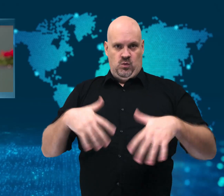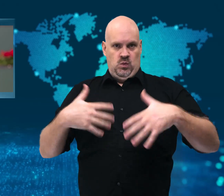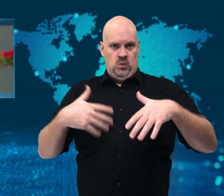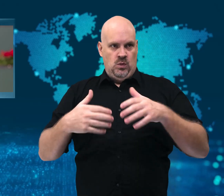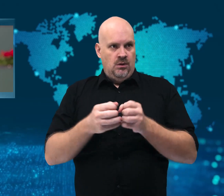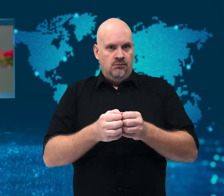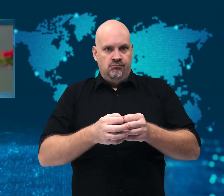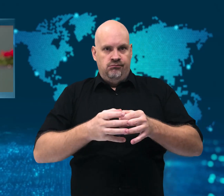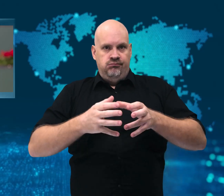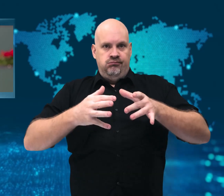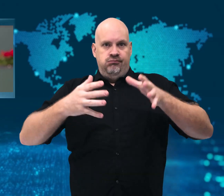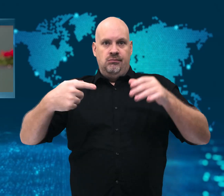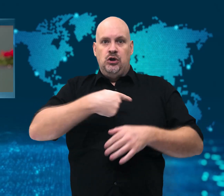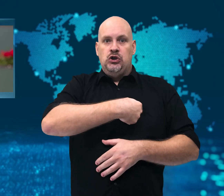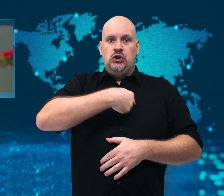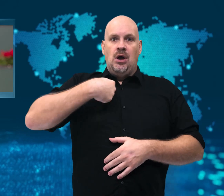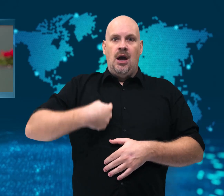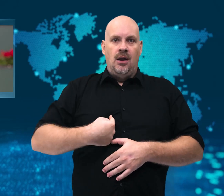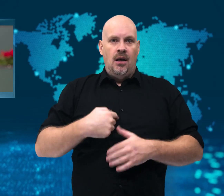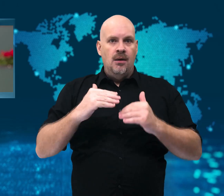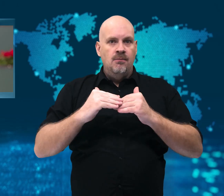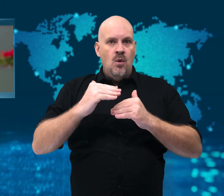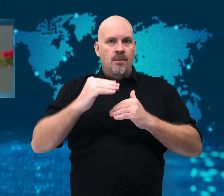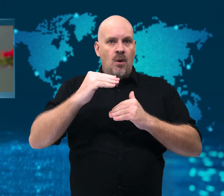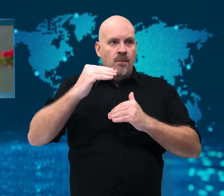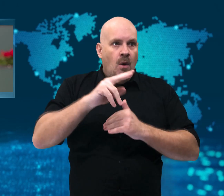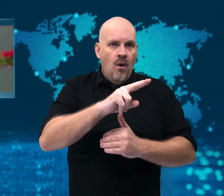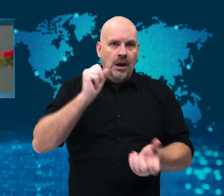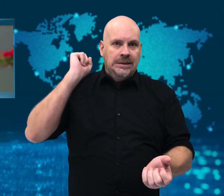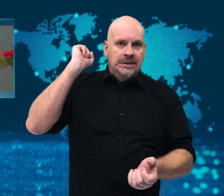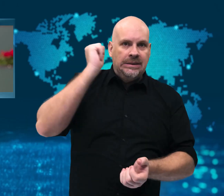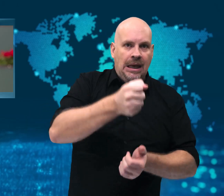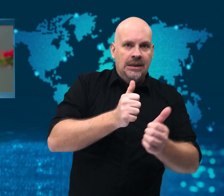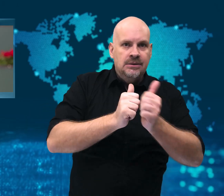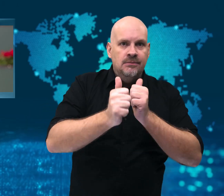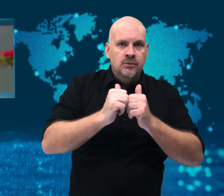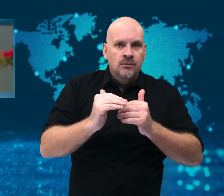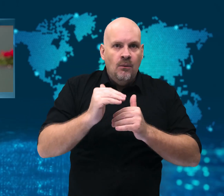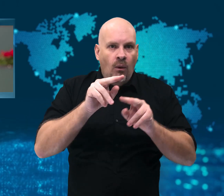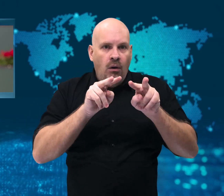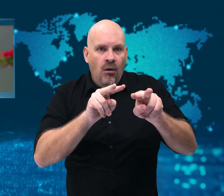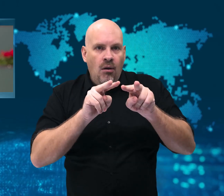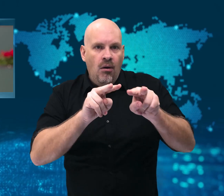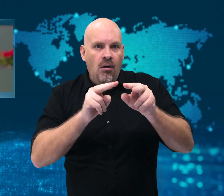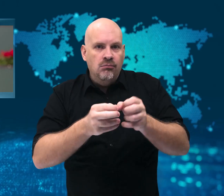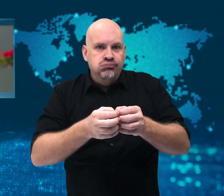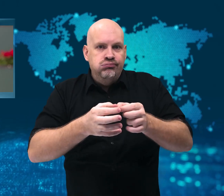She is one of the tennis stars to popularize tennis in